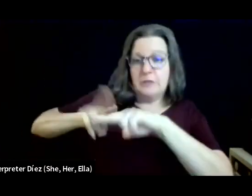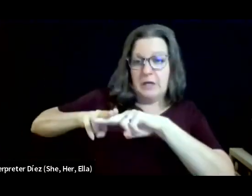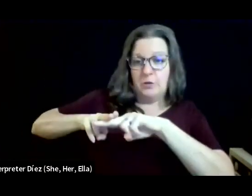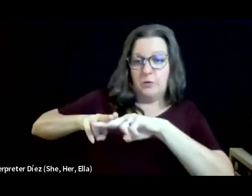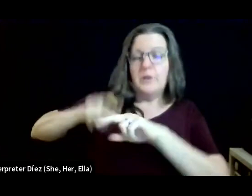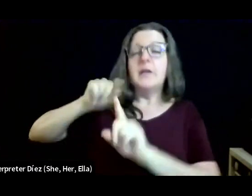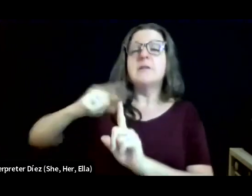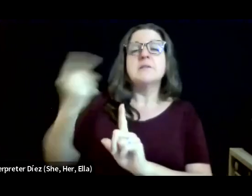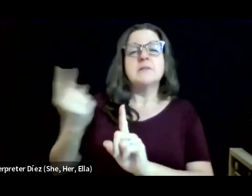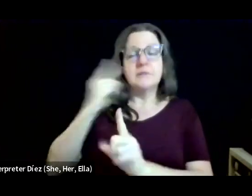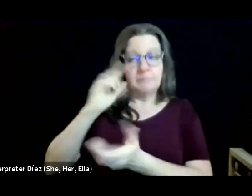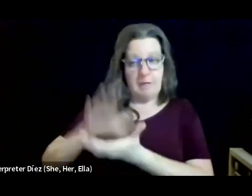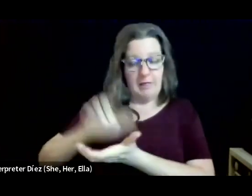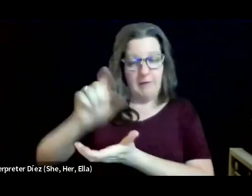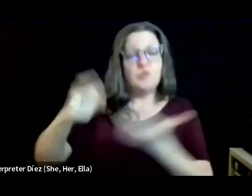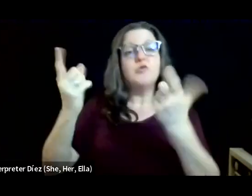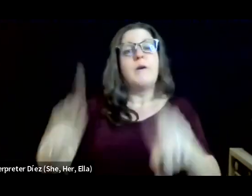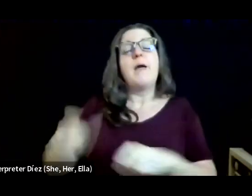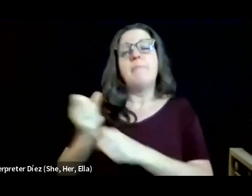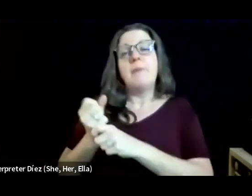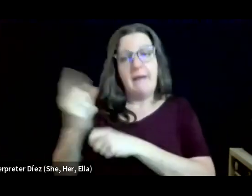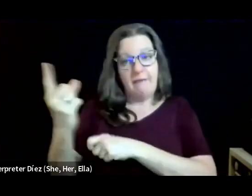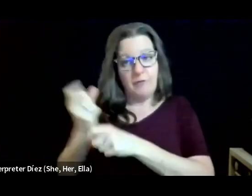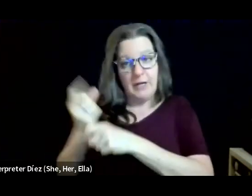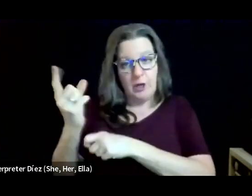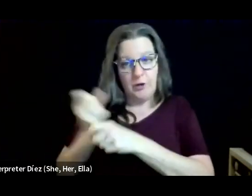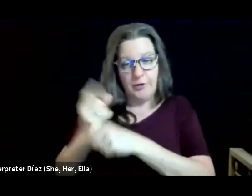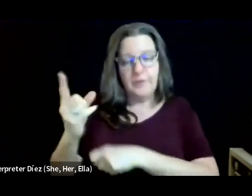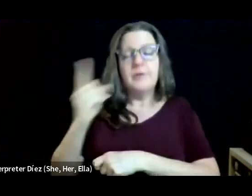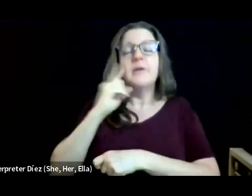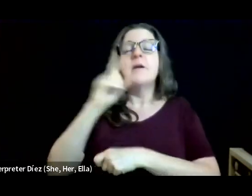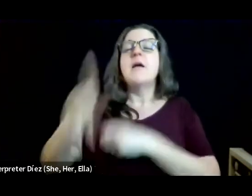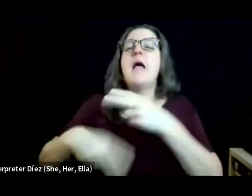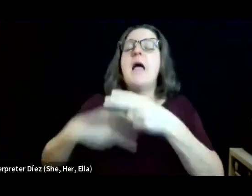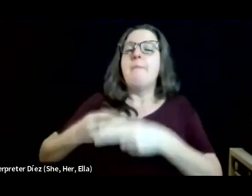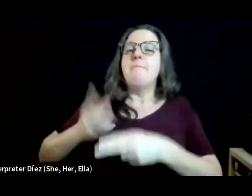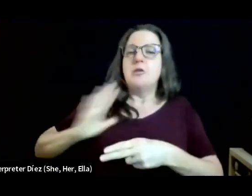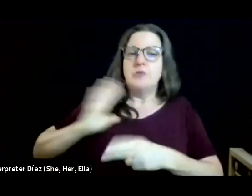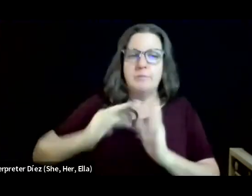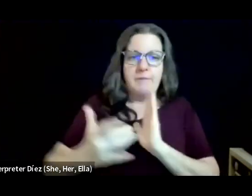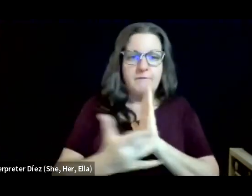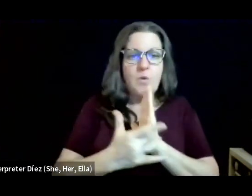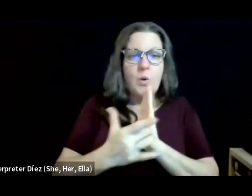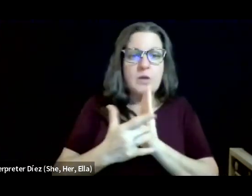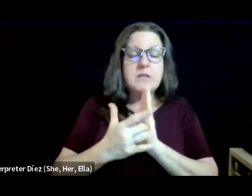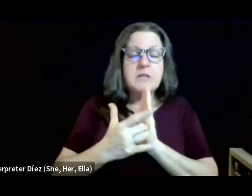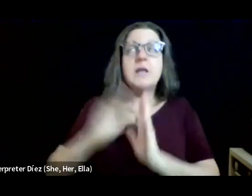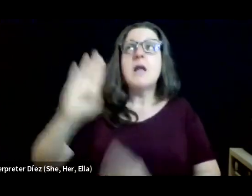believe should be done every year. I mentioned before technology, huge issue.